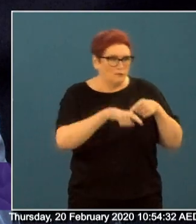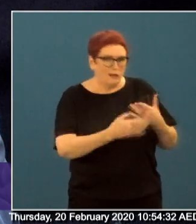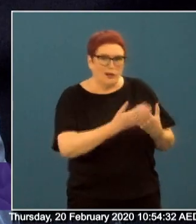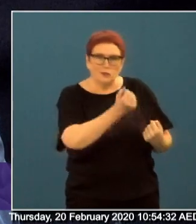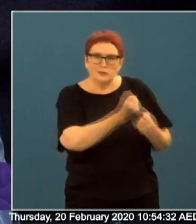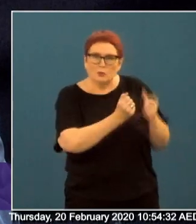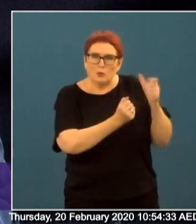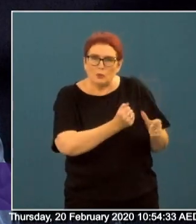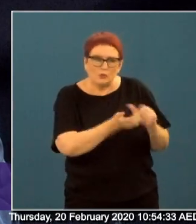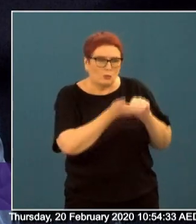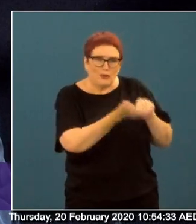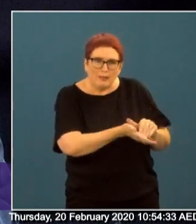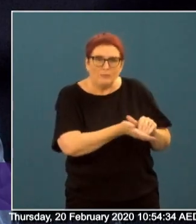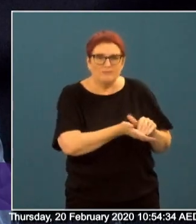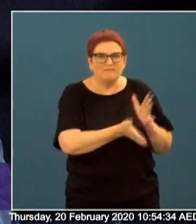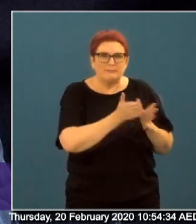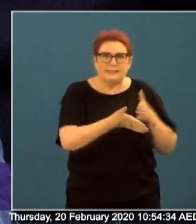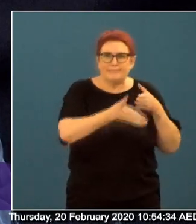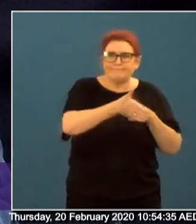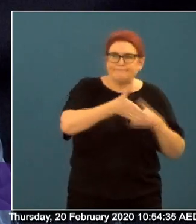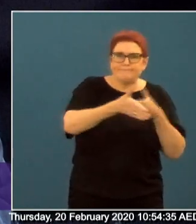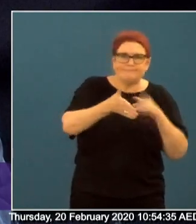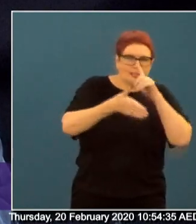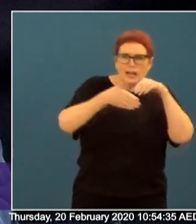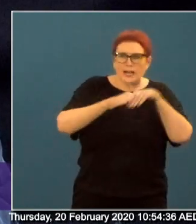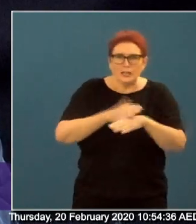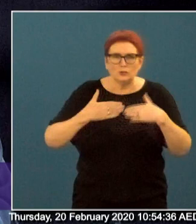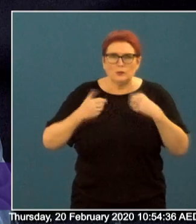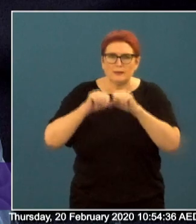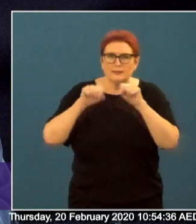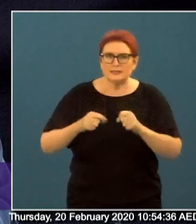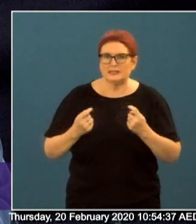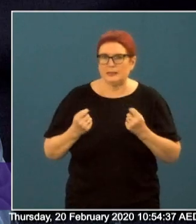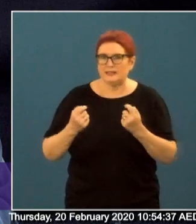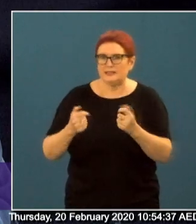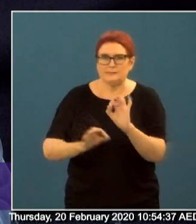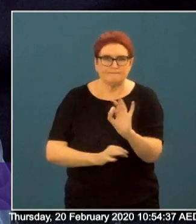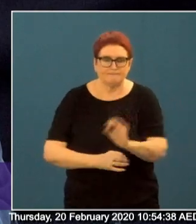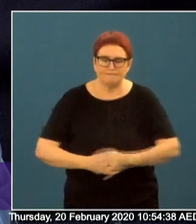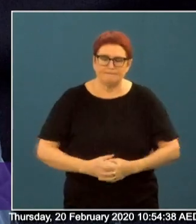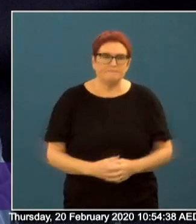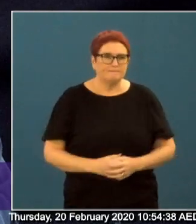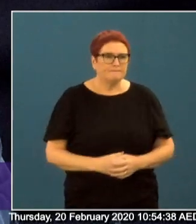Okay. And I think we will come, in some time, to some work that you've been doing in relation to